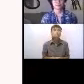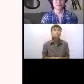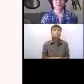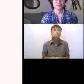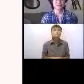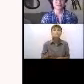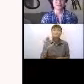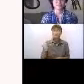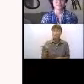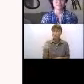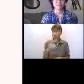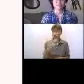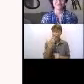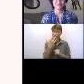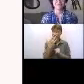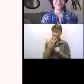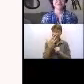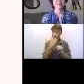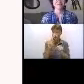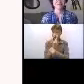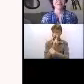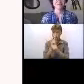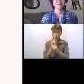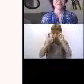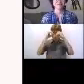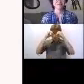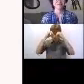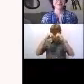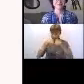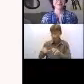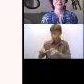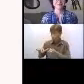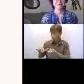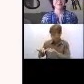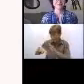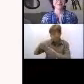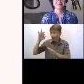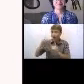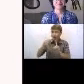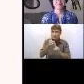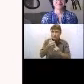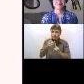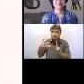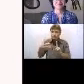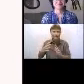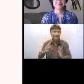fine as well. I'll give it a few more moments and then we'll, and then we'll work our way